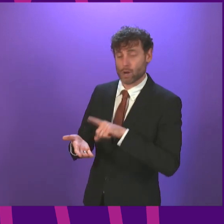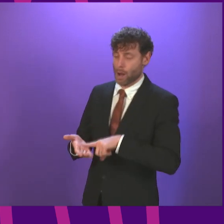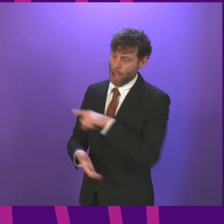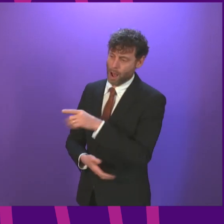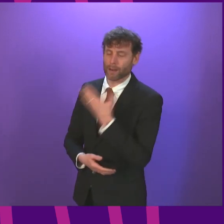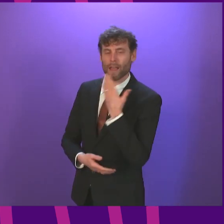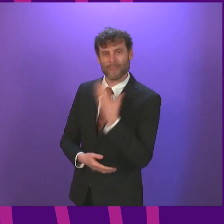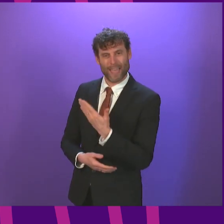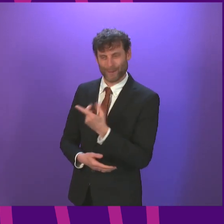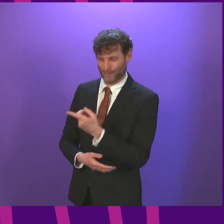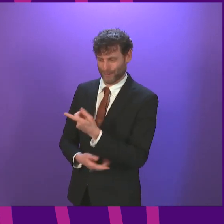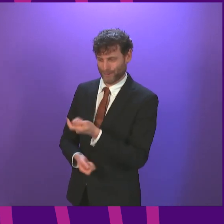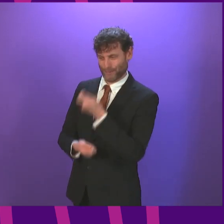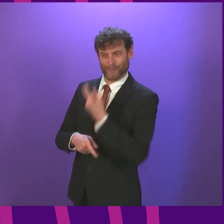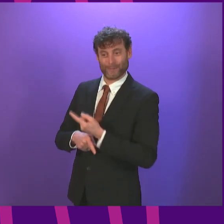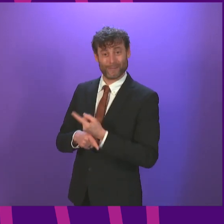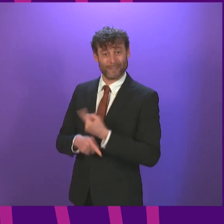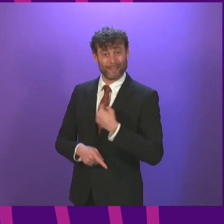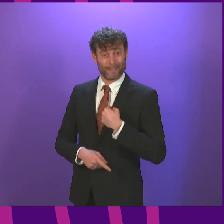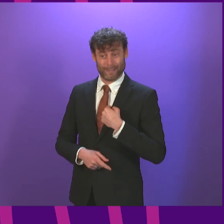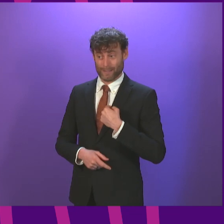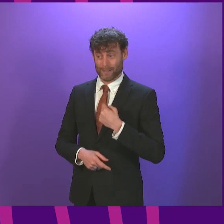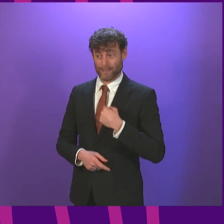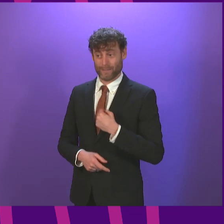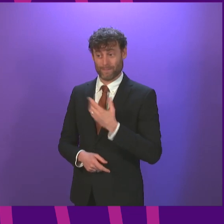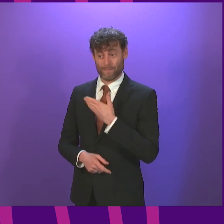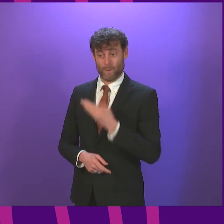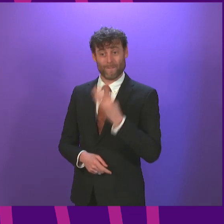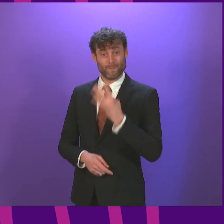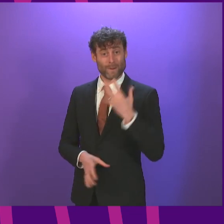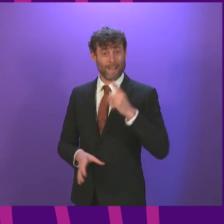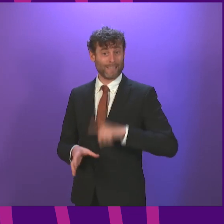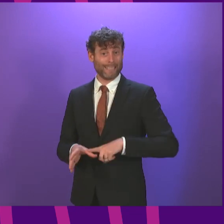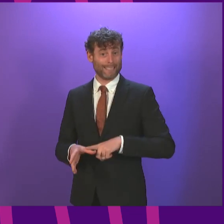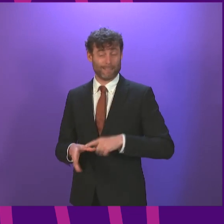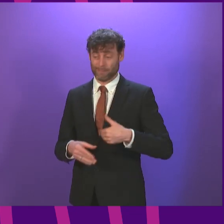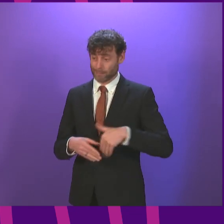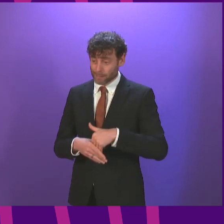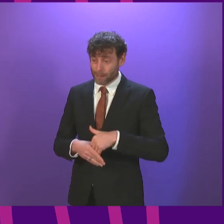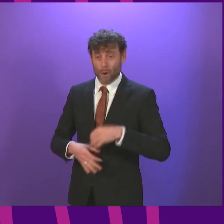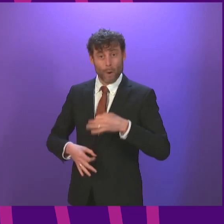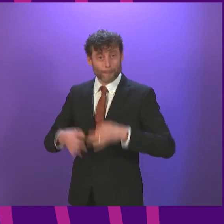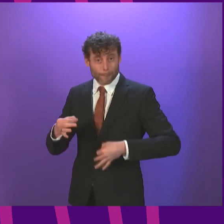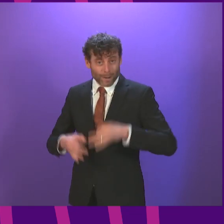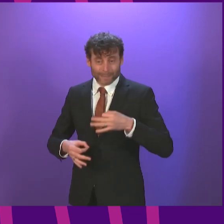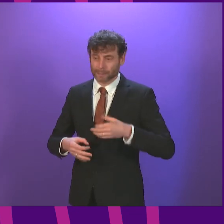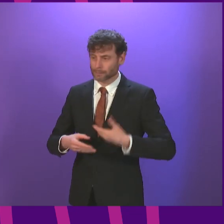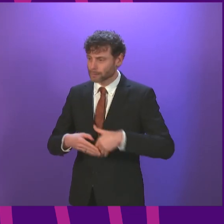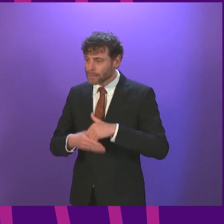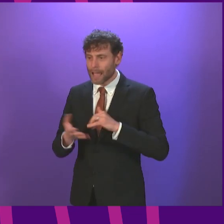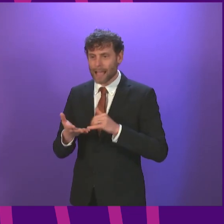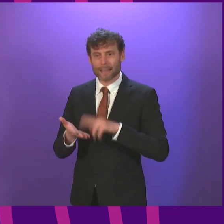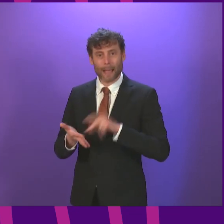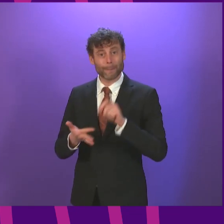and her kind comments. The past 45 years have been a blast—I say that particularly as a member of the SNP since 1966.